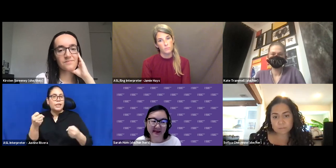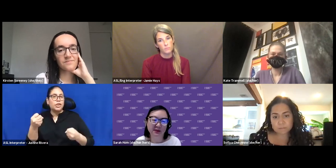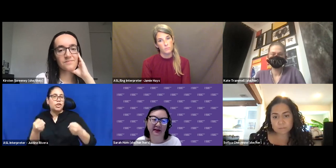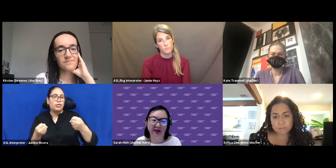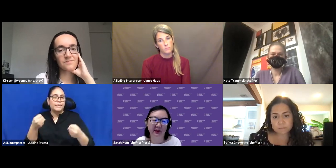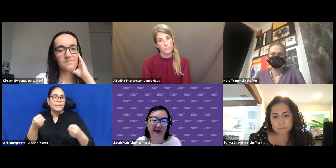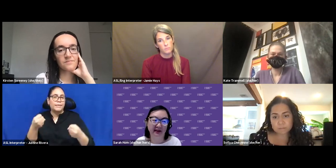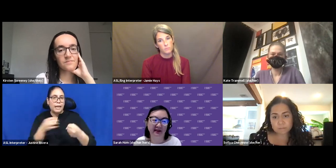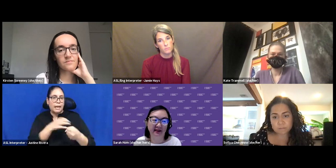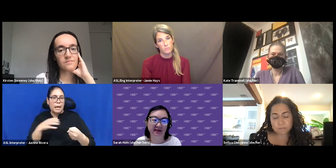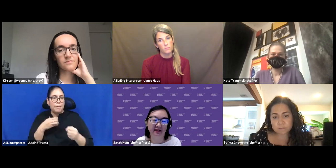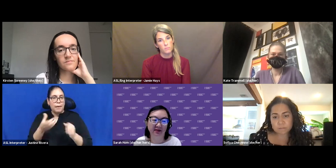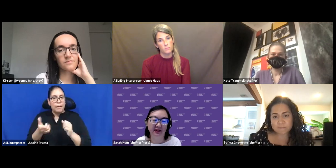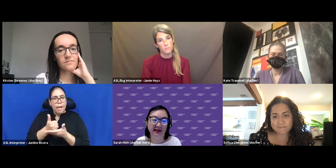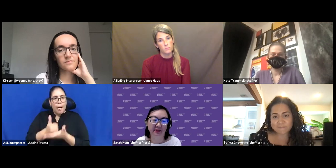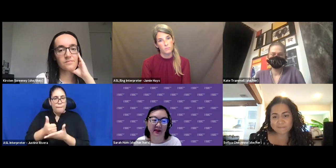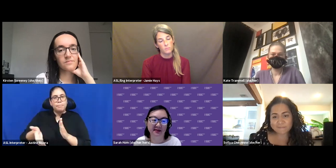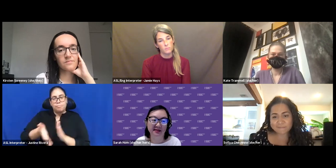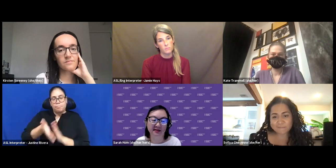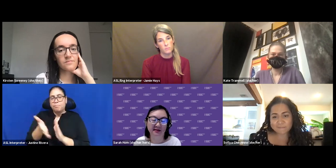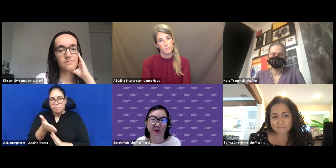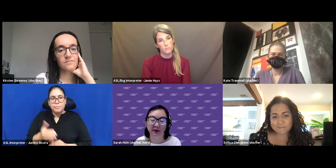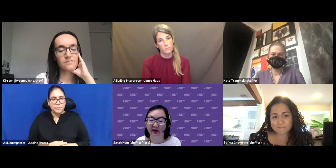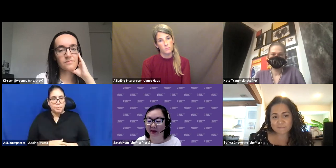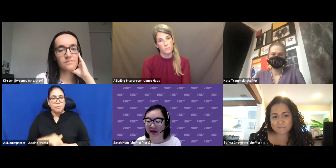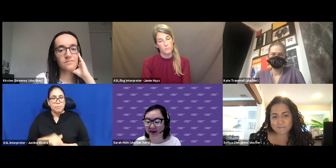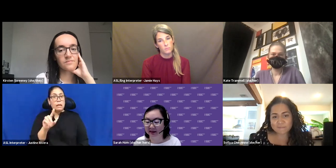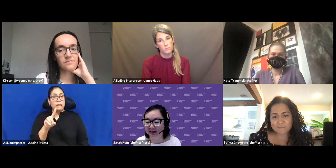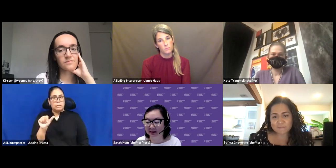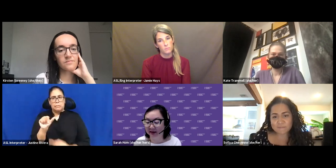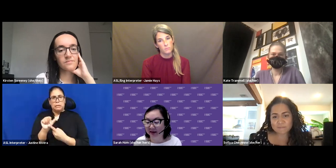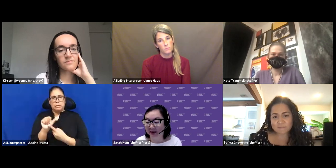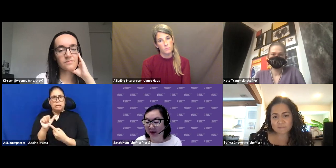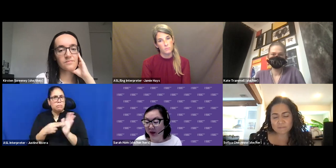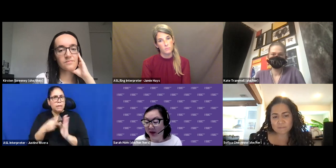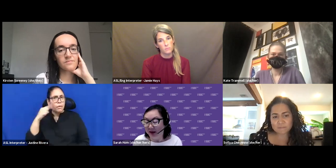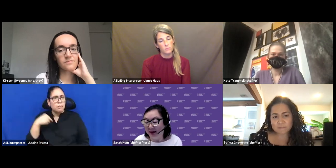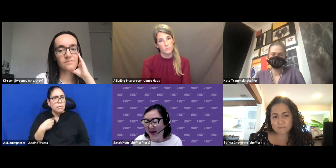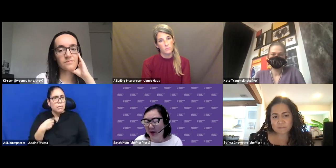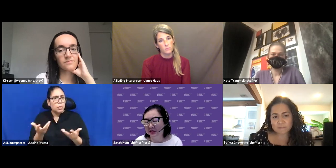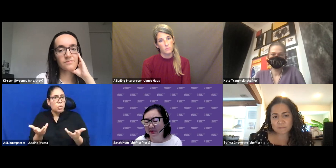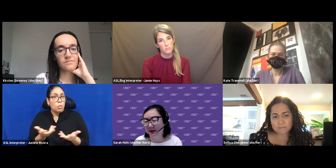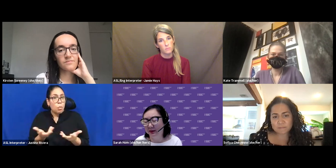Disability equity and what that means to me, I think, ultimately